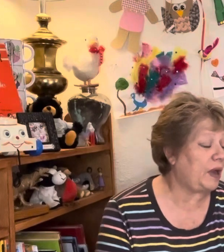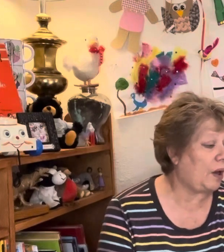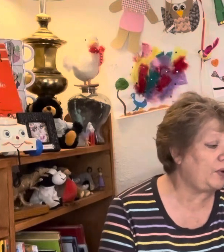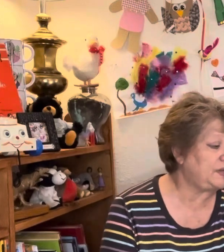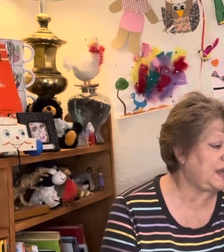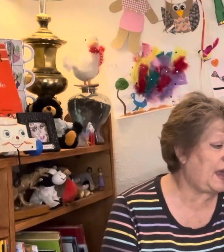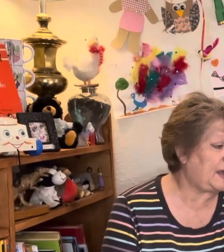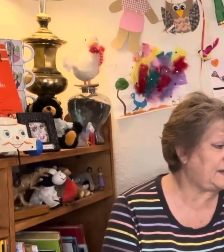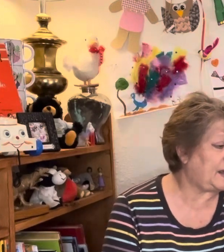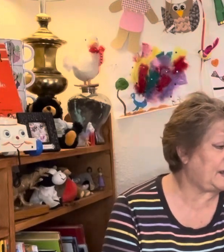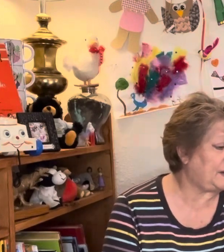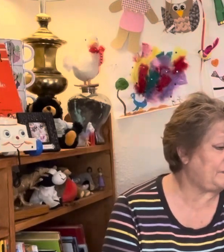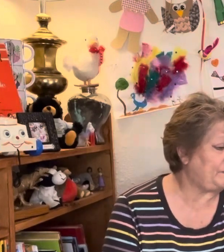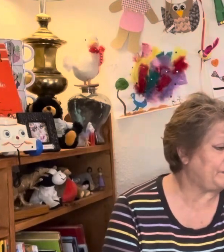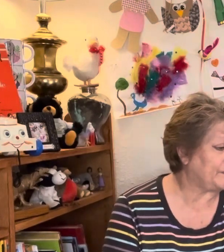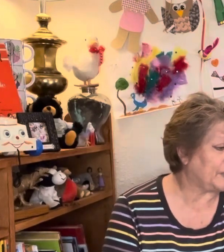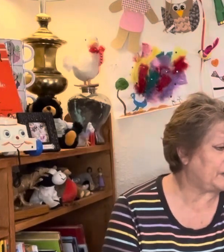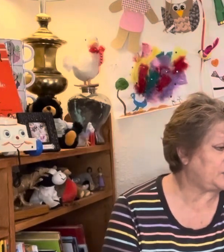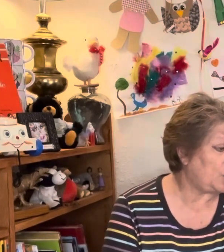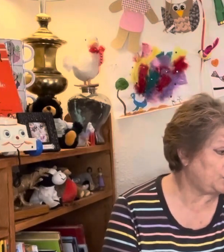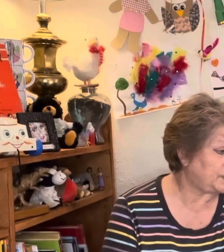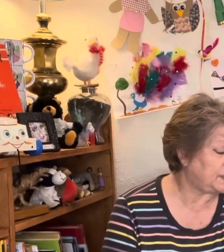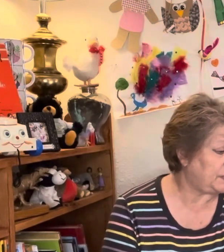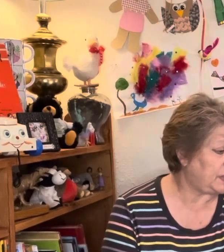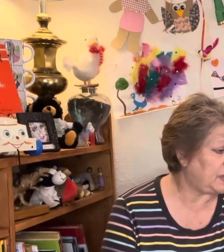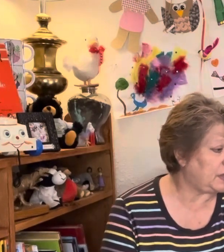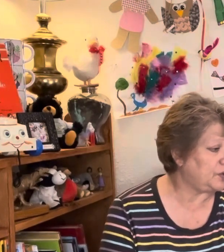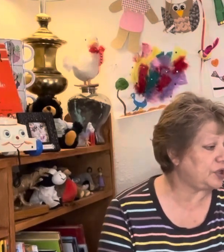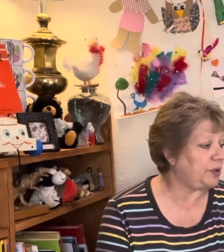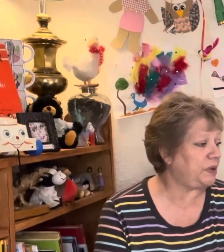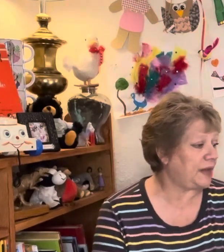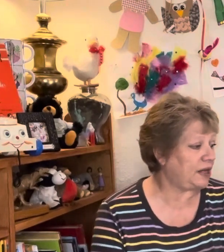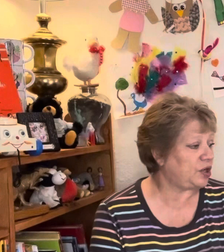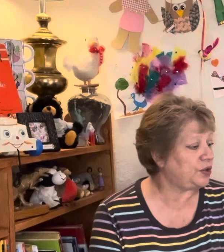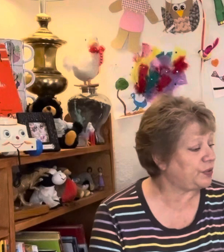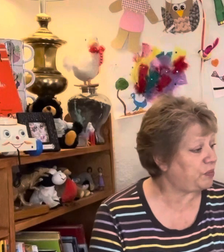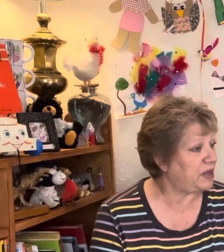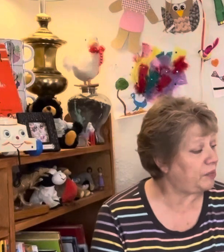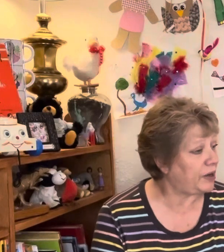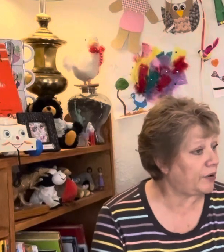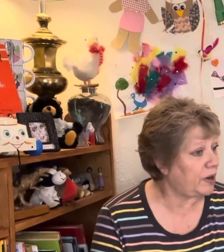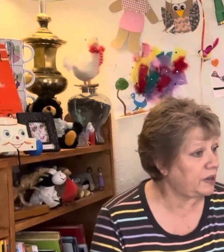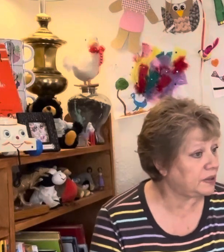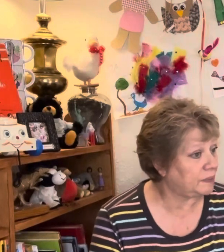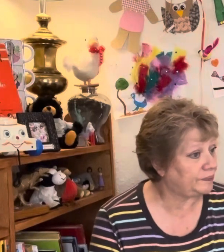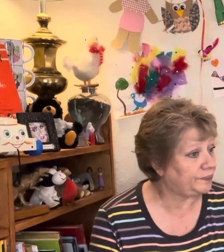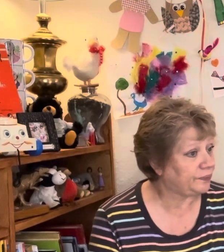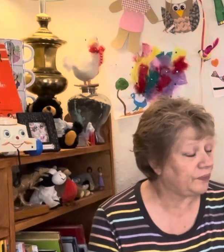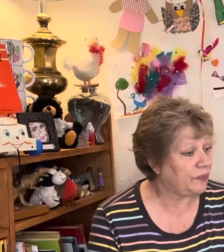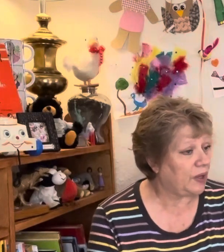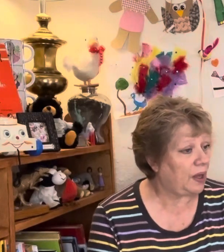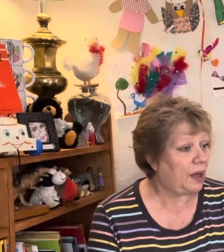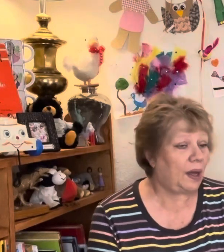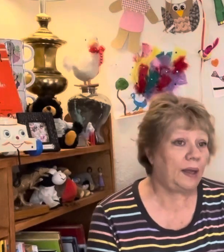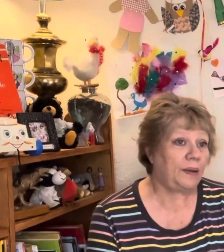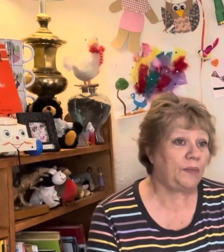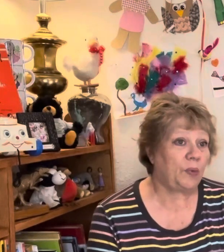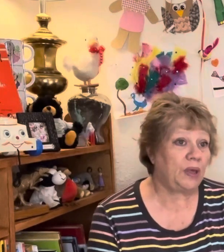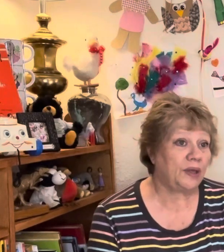we always had toast. It usually would be, like, toast with peanut butter on it. BUSTER: Oh, interesting. BARB: We